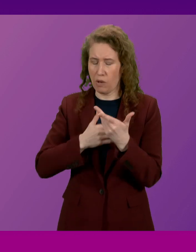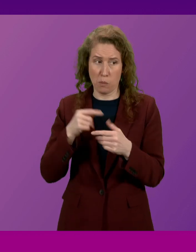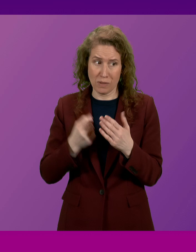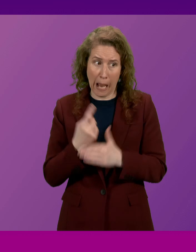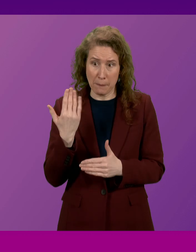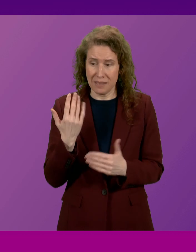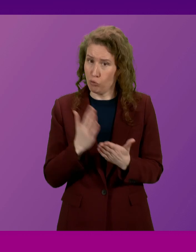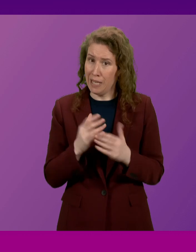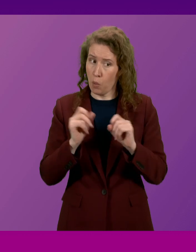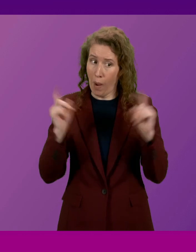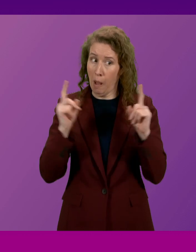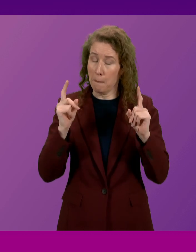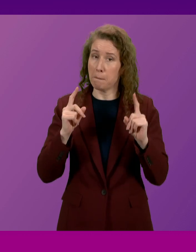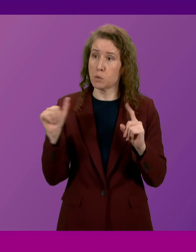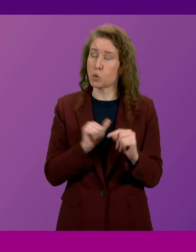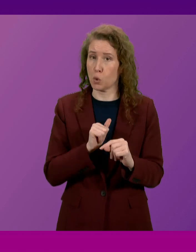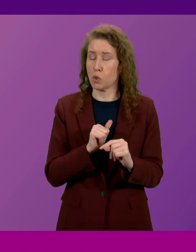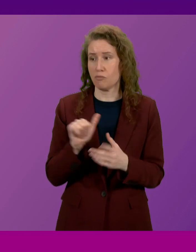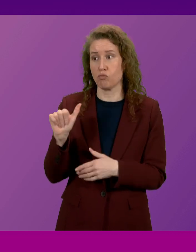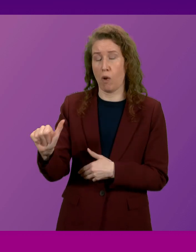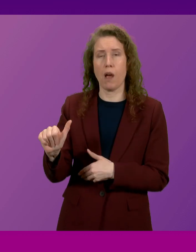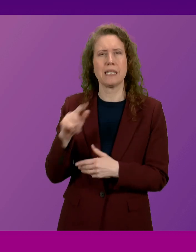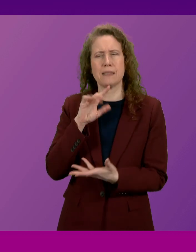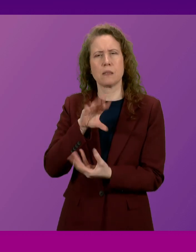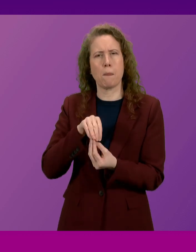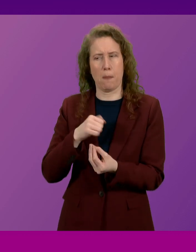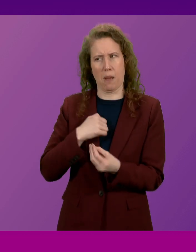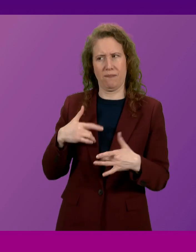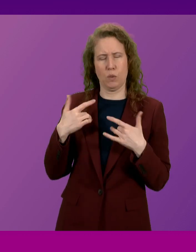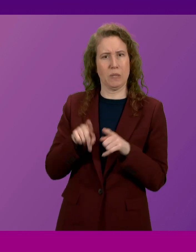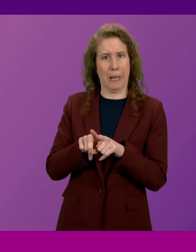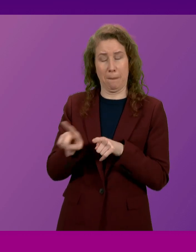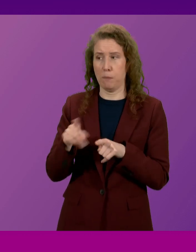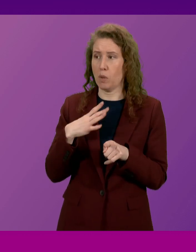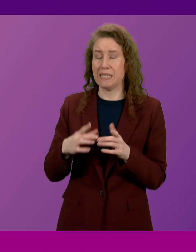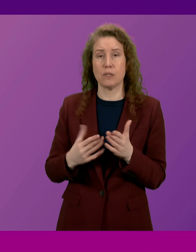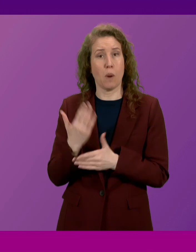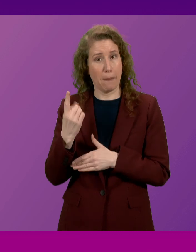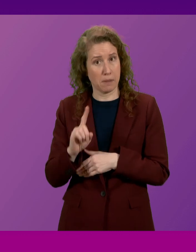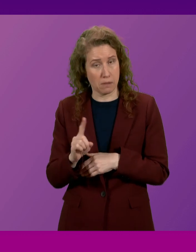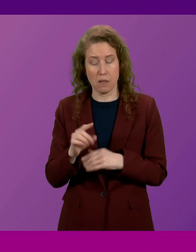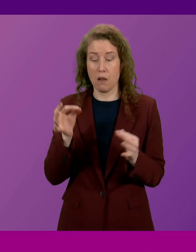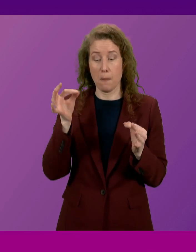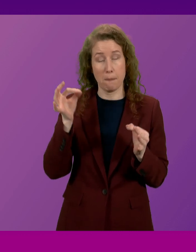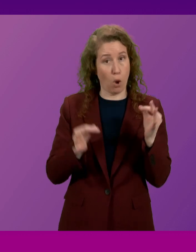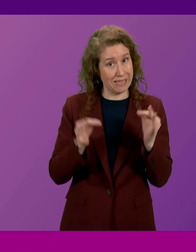call”. He is right. He perfectly sums up what now needs to happen. Politicians, the Government